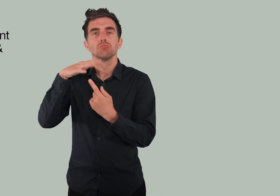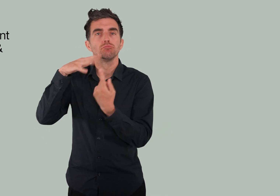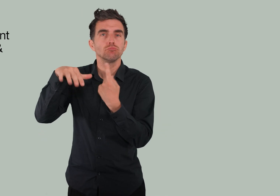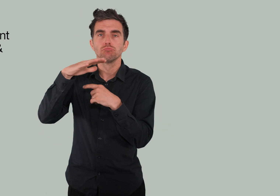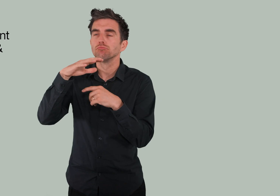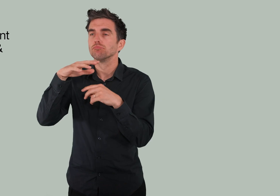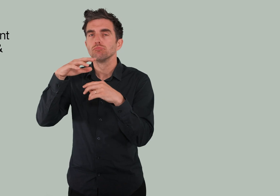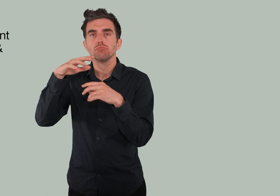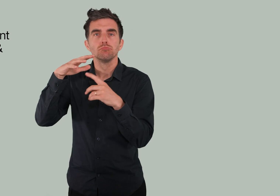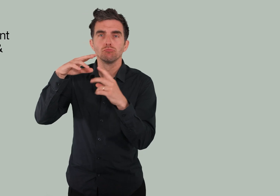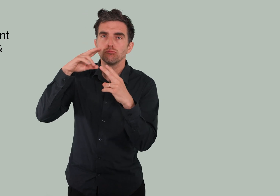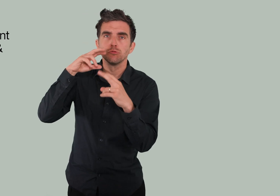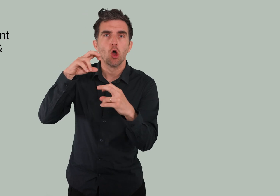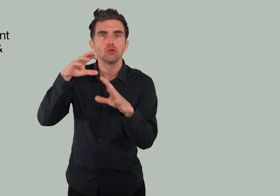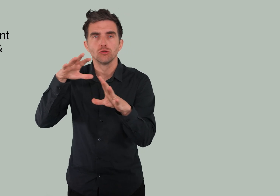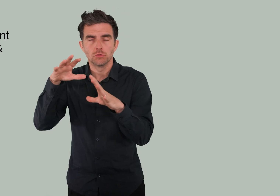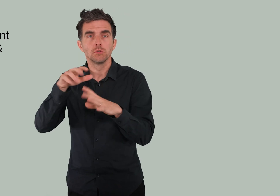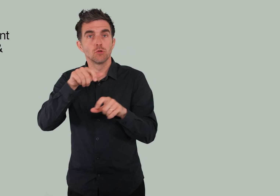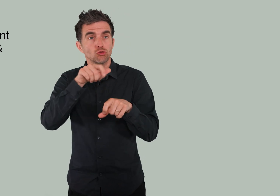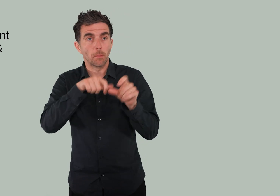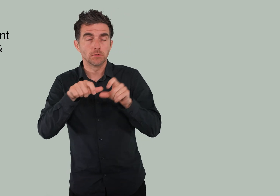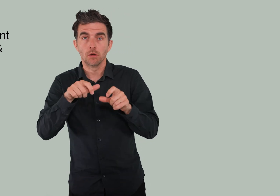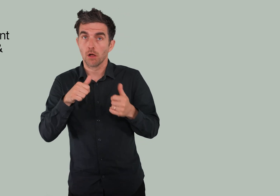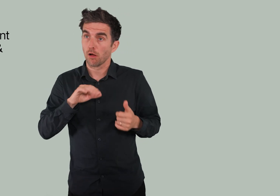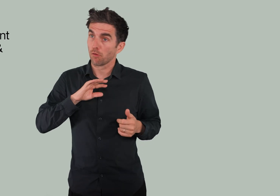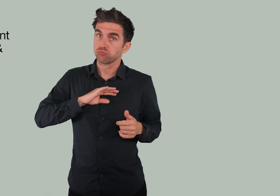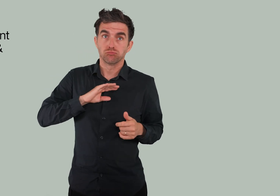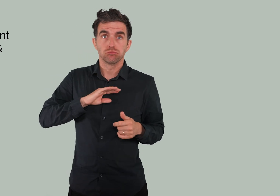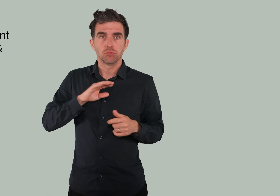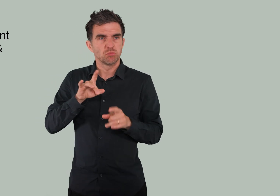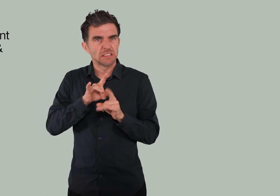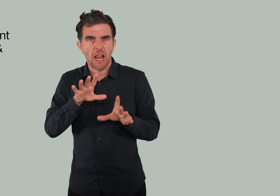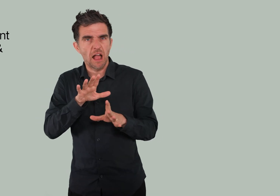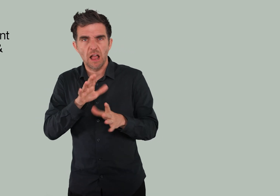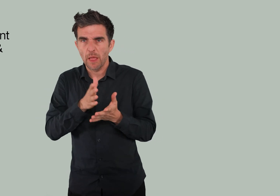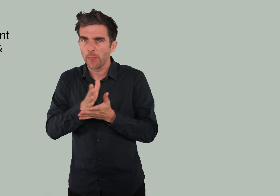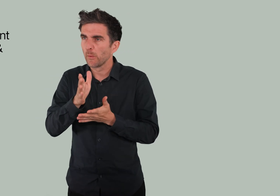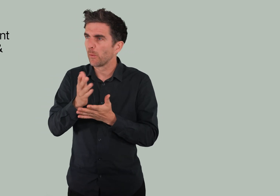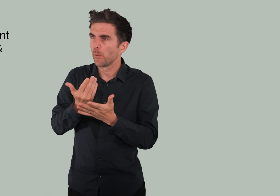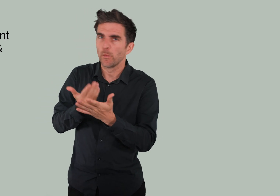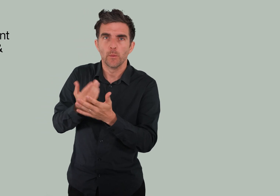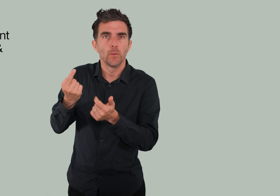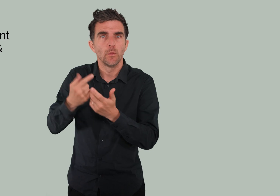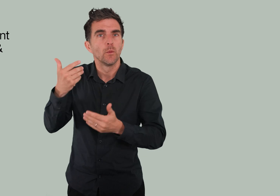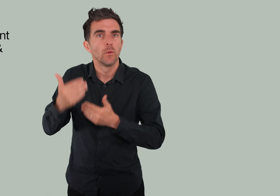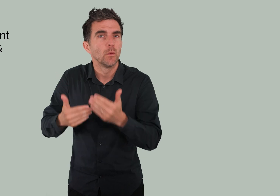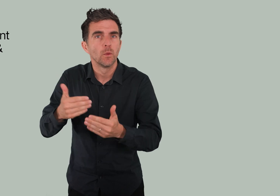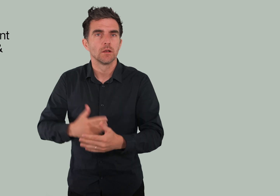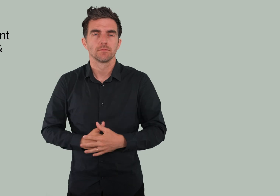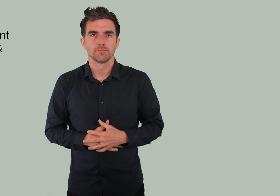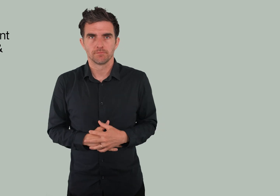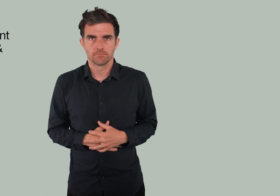social research on customer satisfaction and experience.